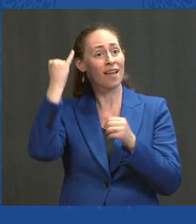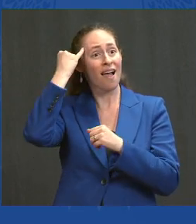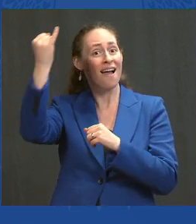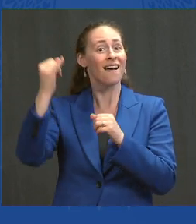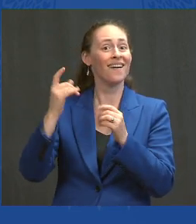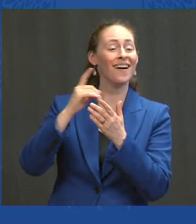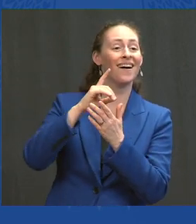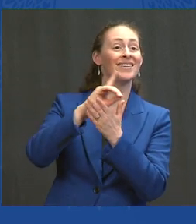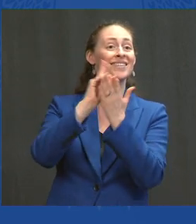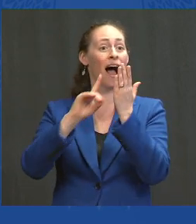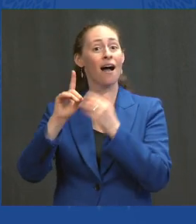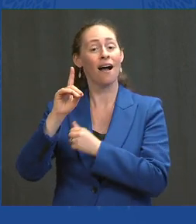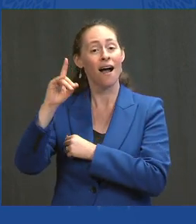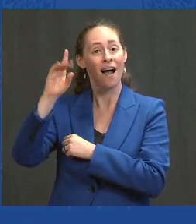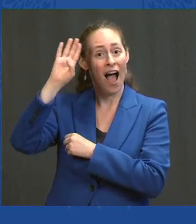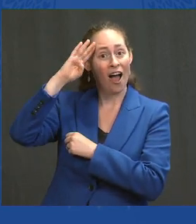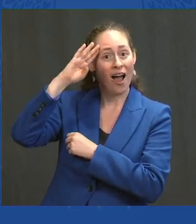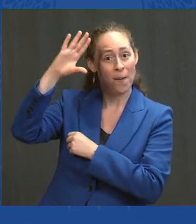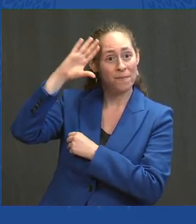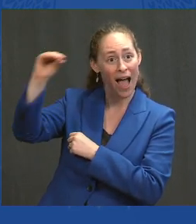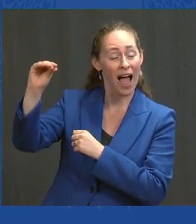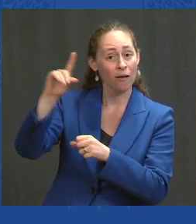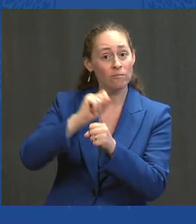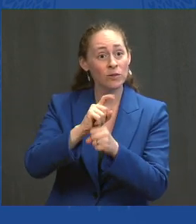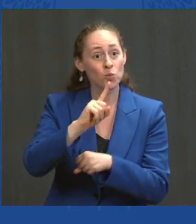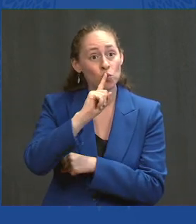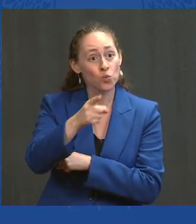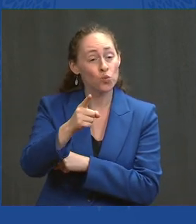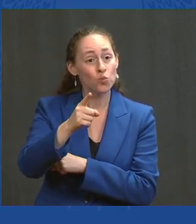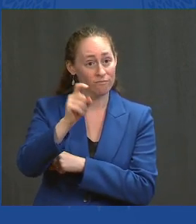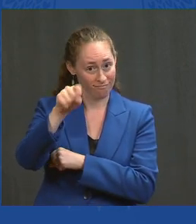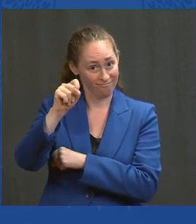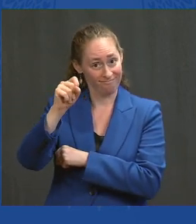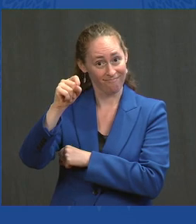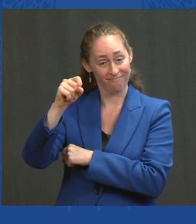for real -- in a nation shaped by the immigrant's heart.